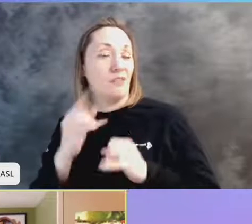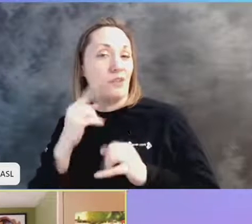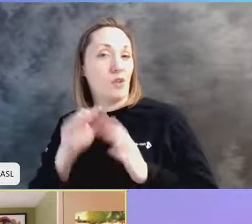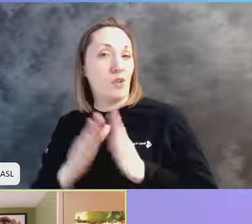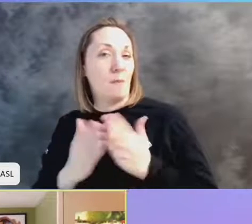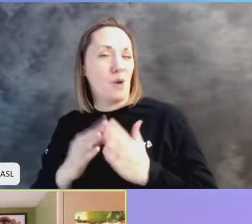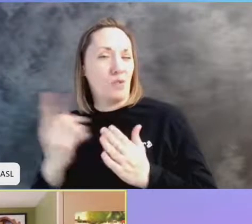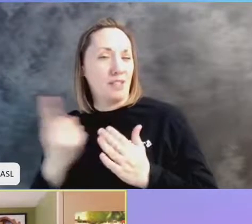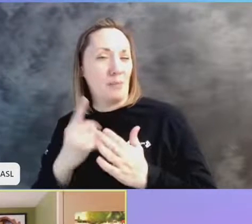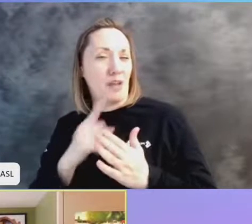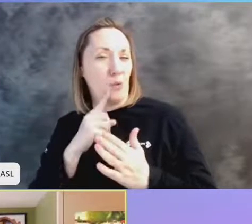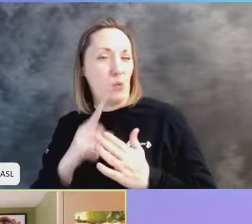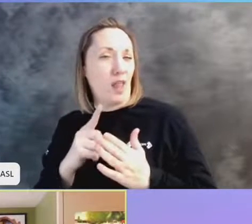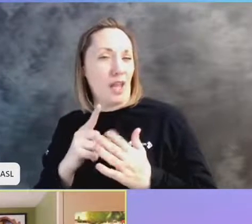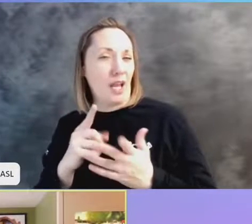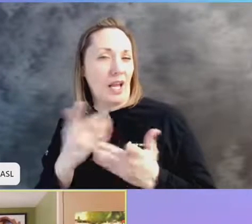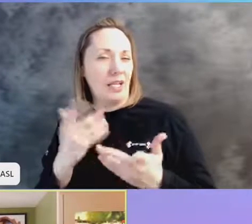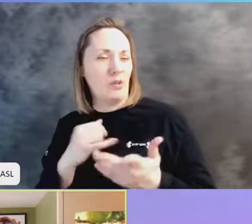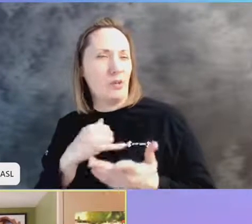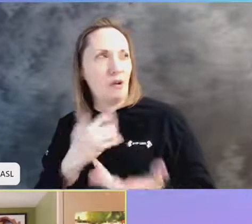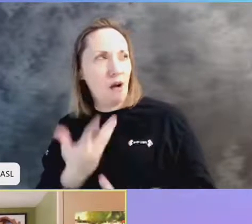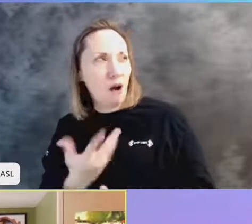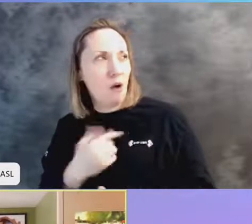surprised you the most when you did those first